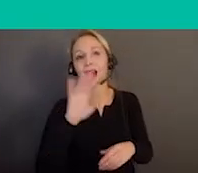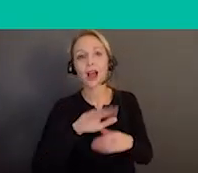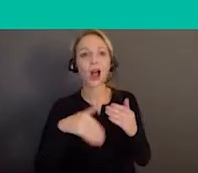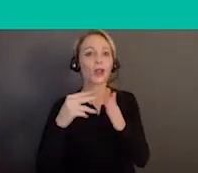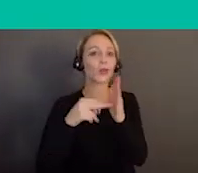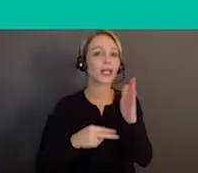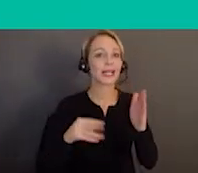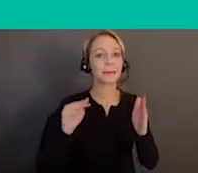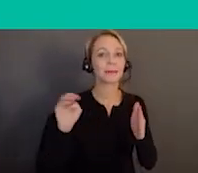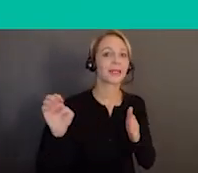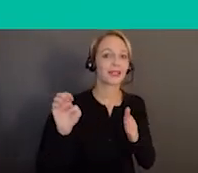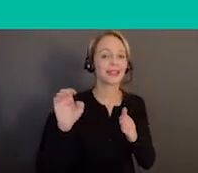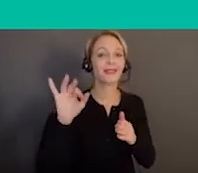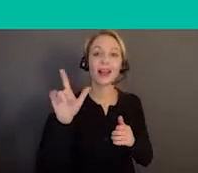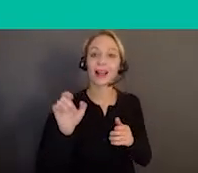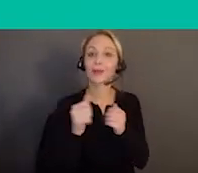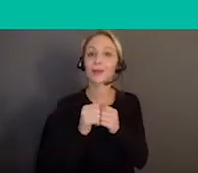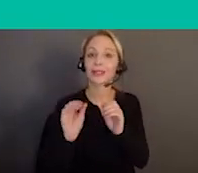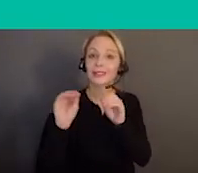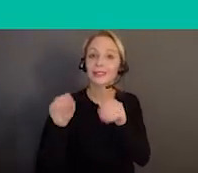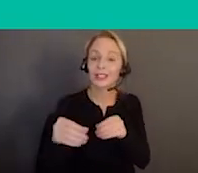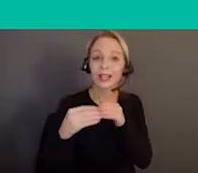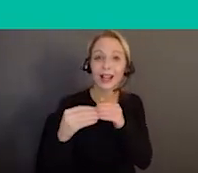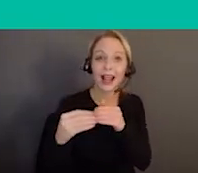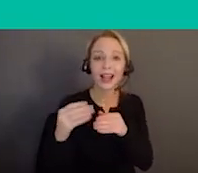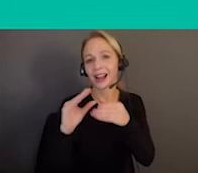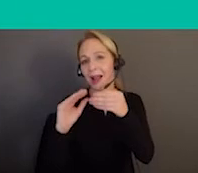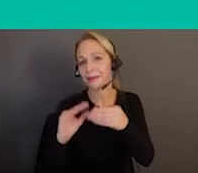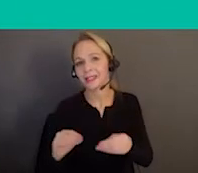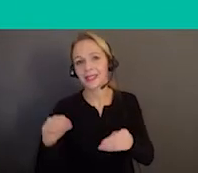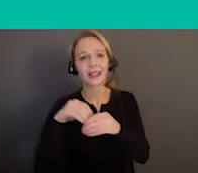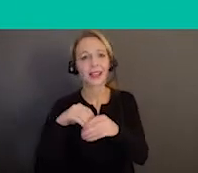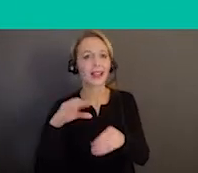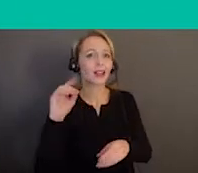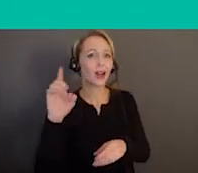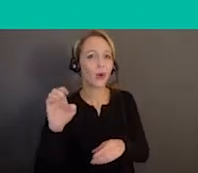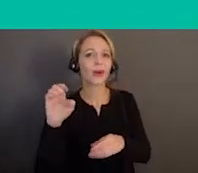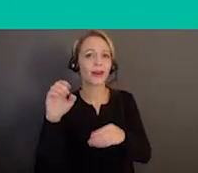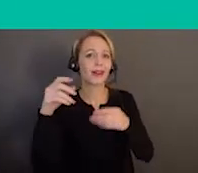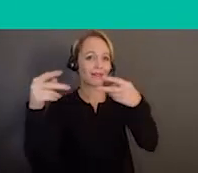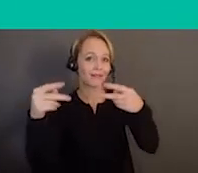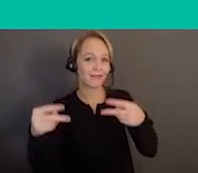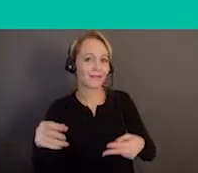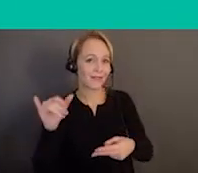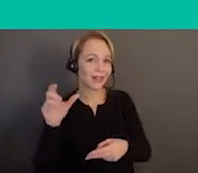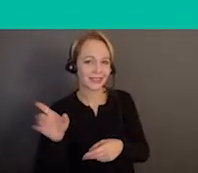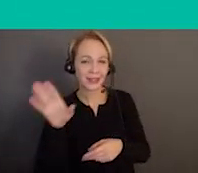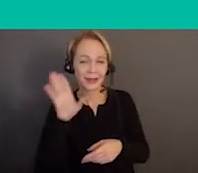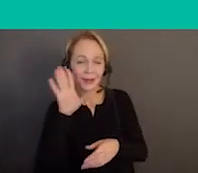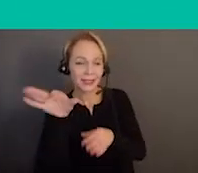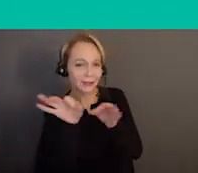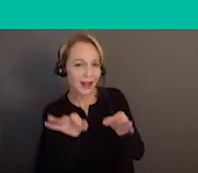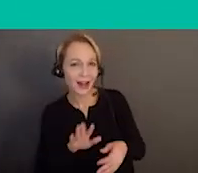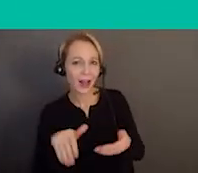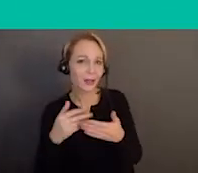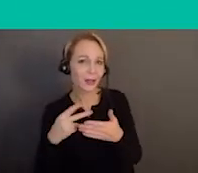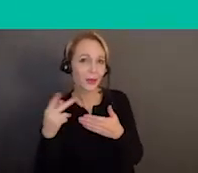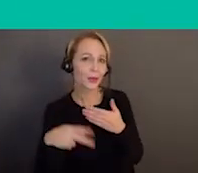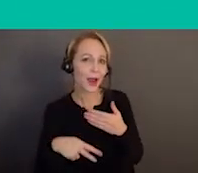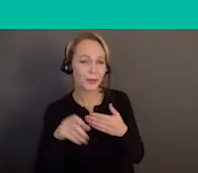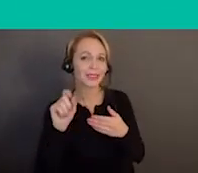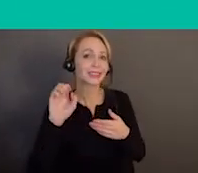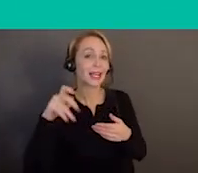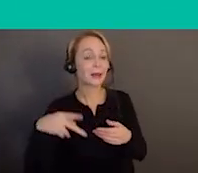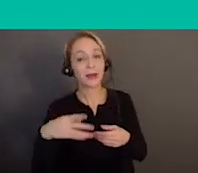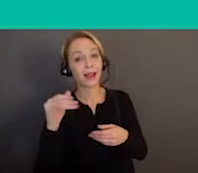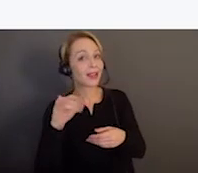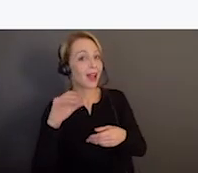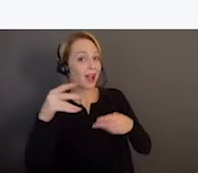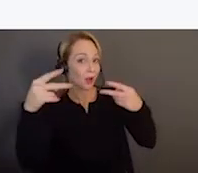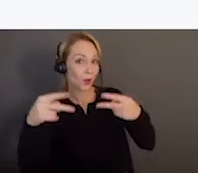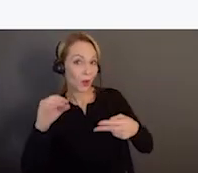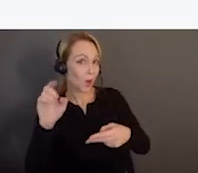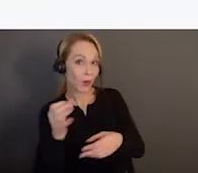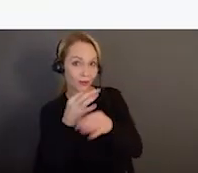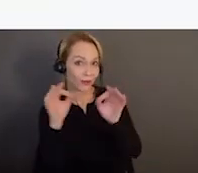KOHORTA BASE IS ON THE HubSpot DEMO AND FREE TO USE.